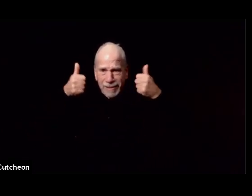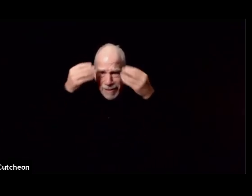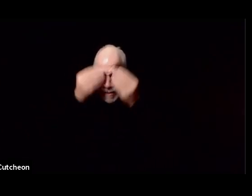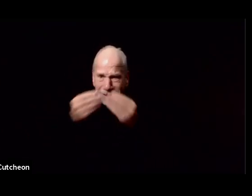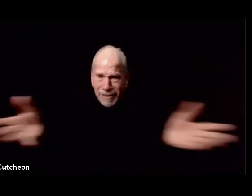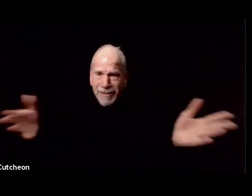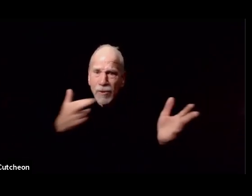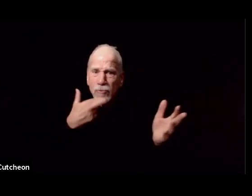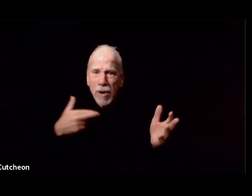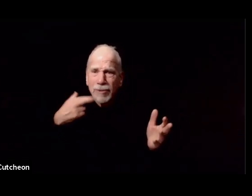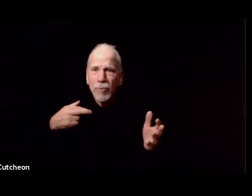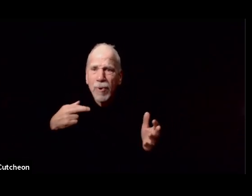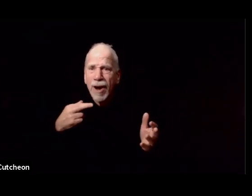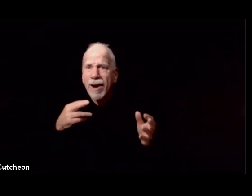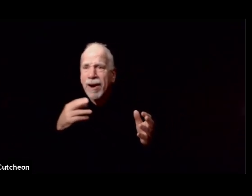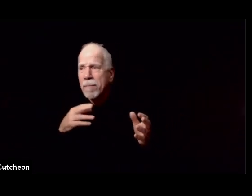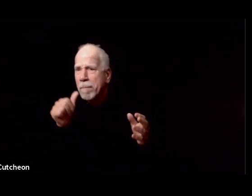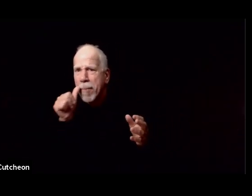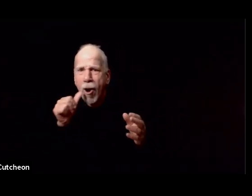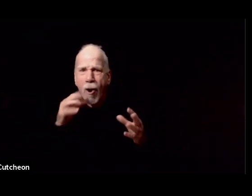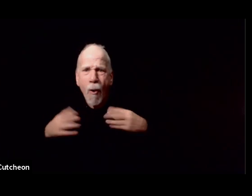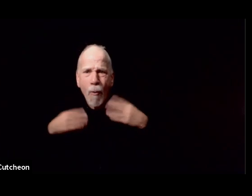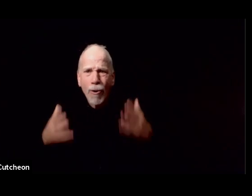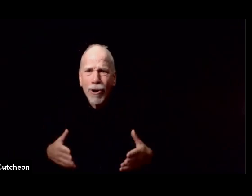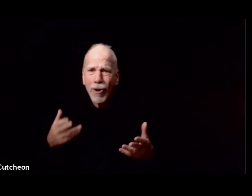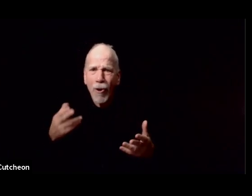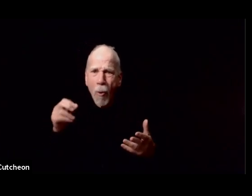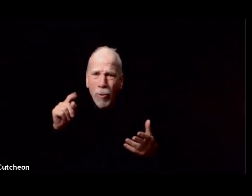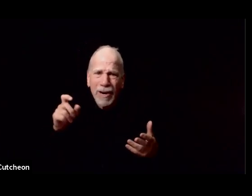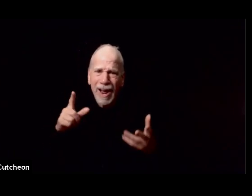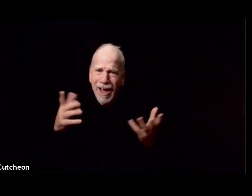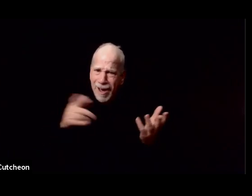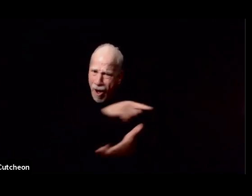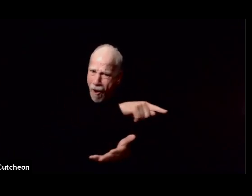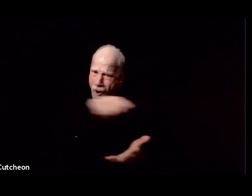got the kind of the appropriate steps in place to take enforcement action